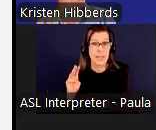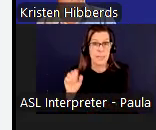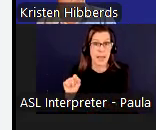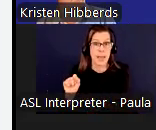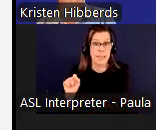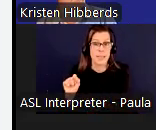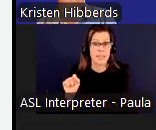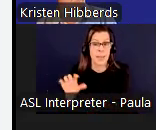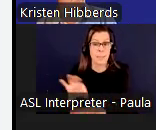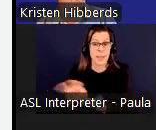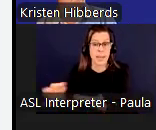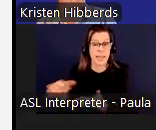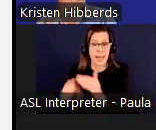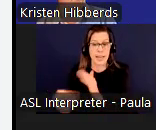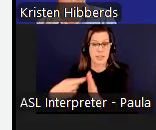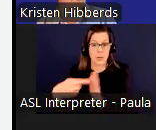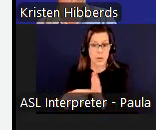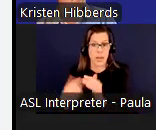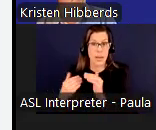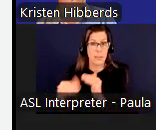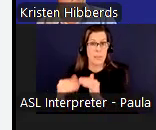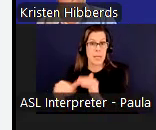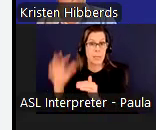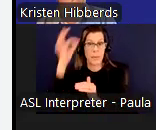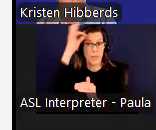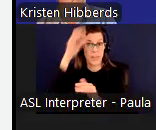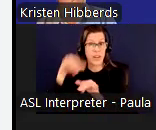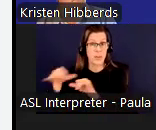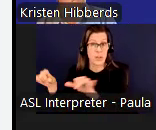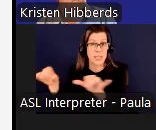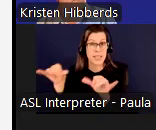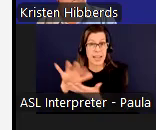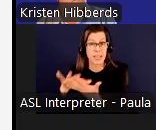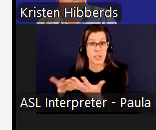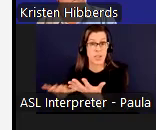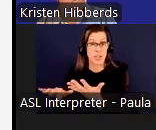access rules and the and the minimum federal standards defining critical incident.